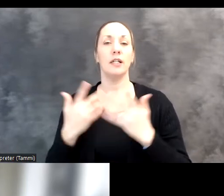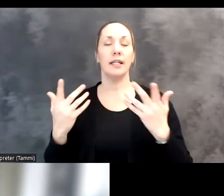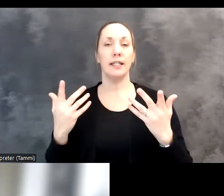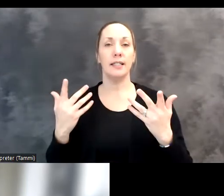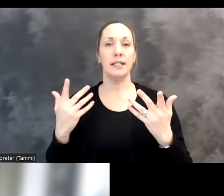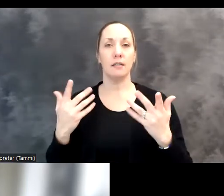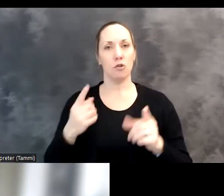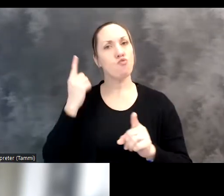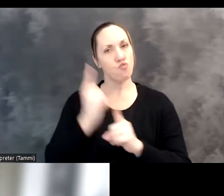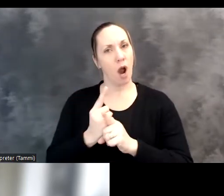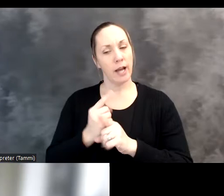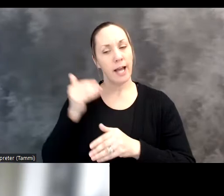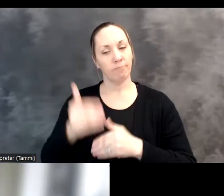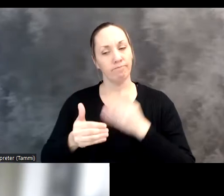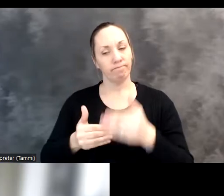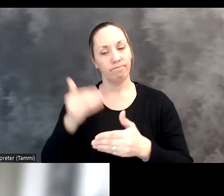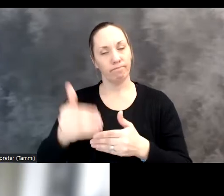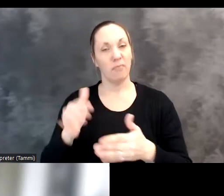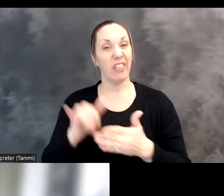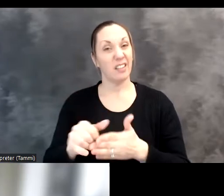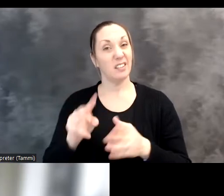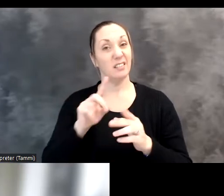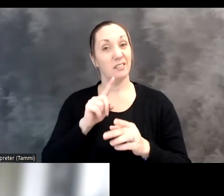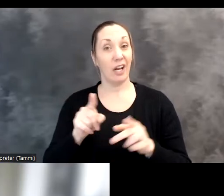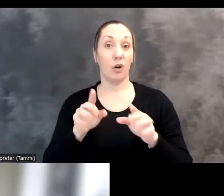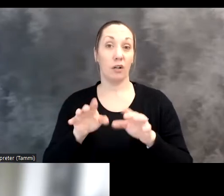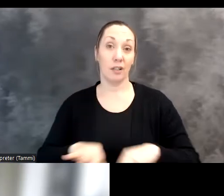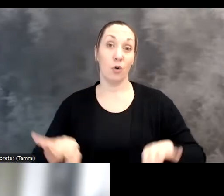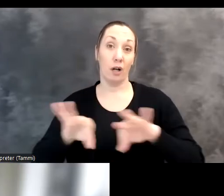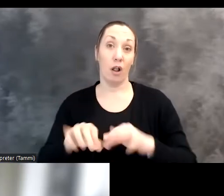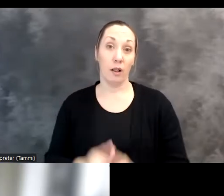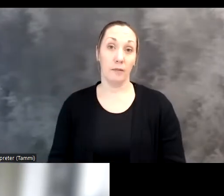that point and being able to highlight that to make sure that the technology